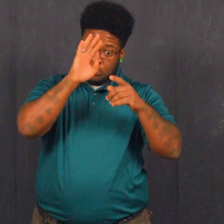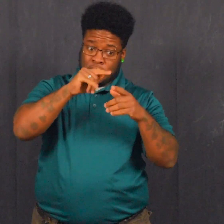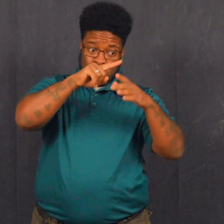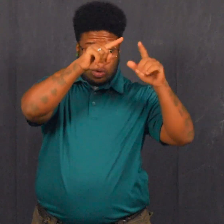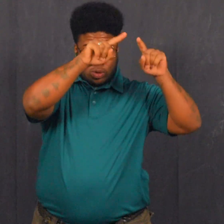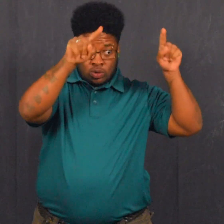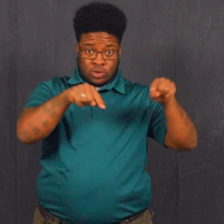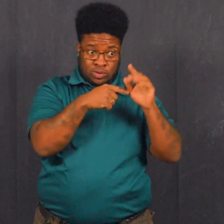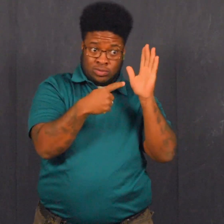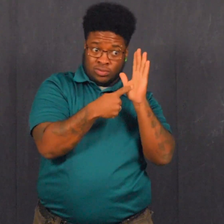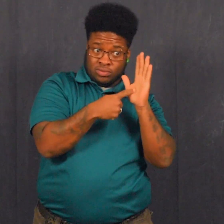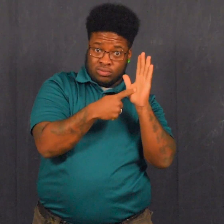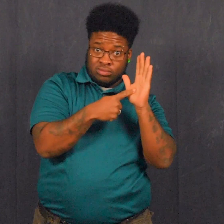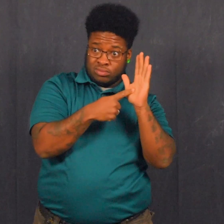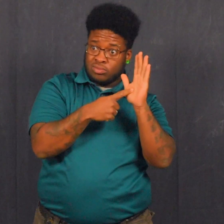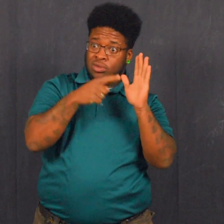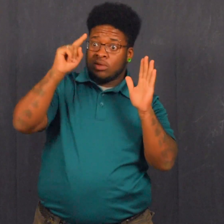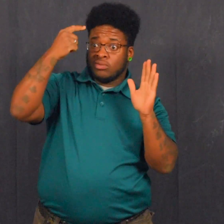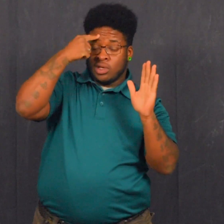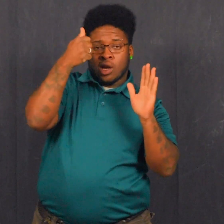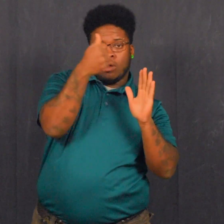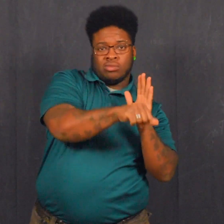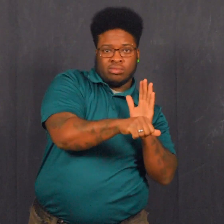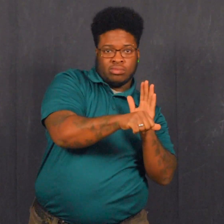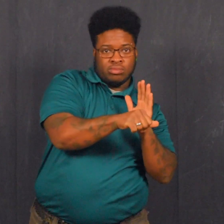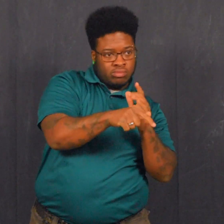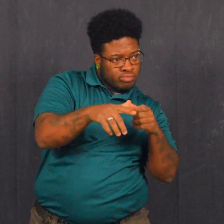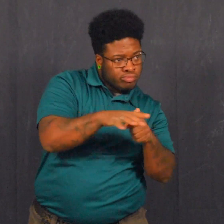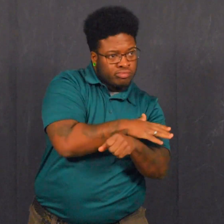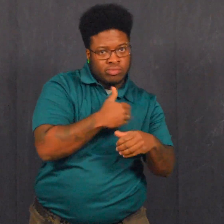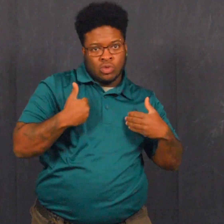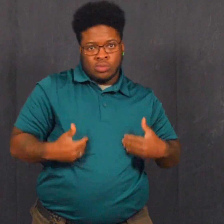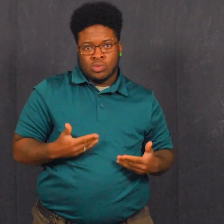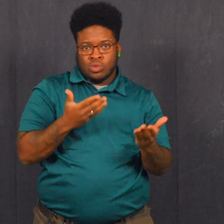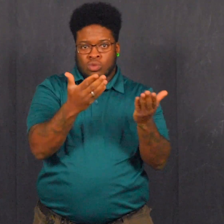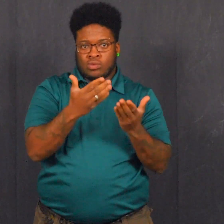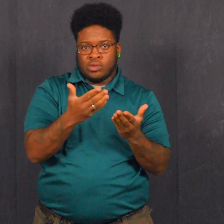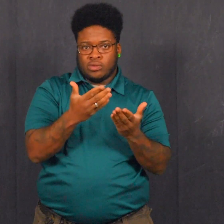The entire Human Services bill was vetoed by the Governor.